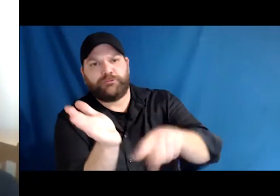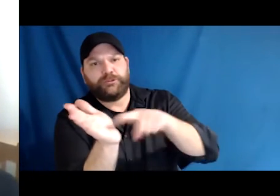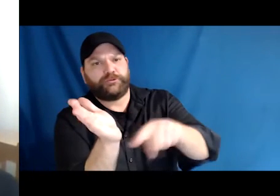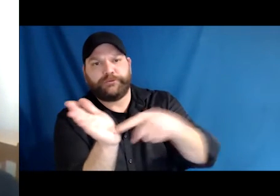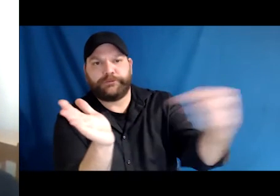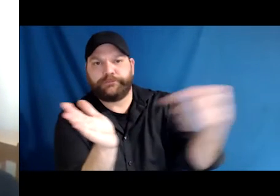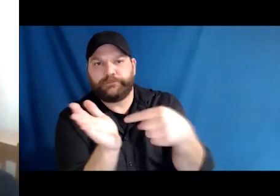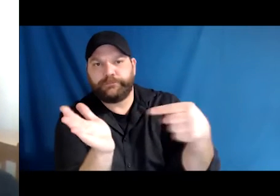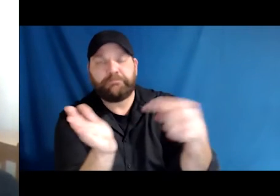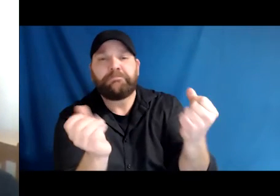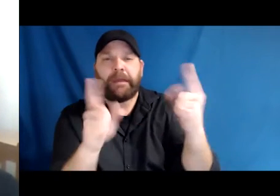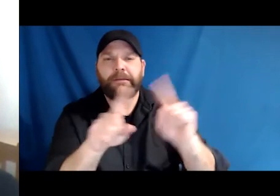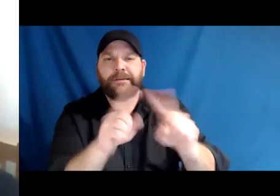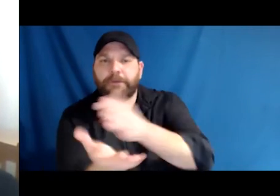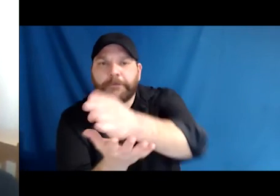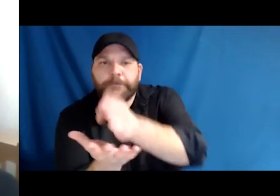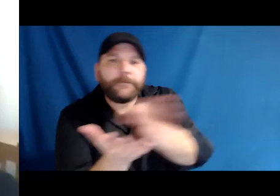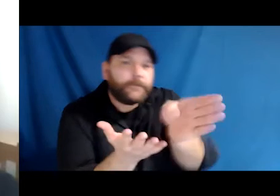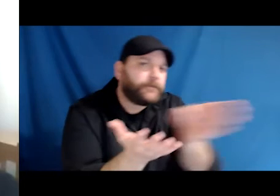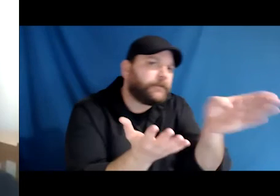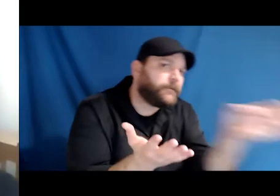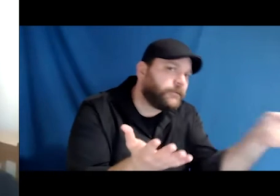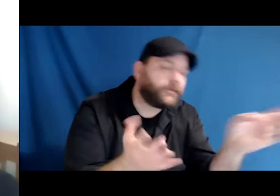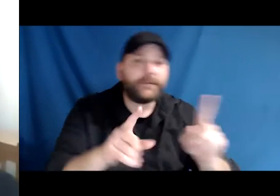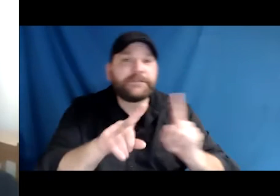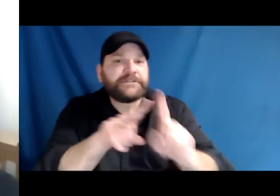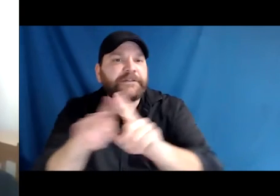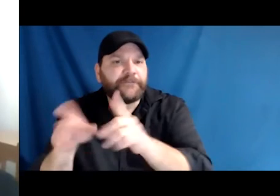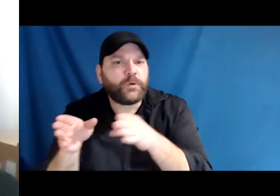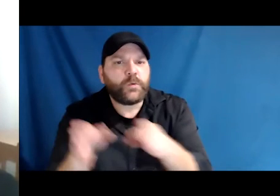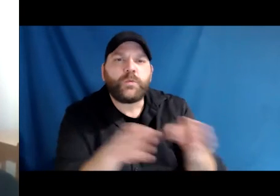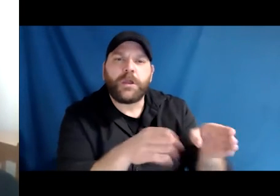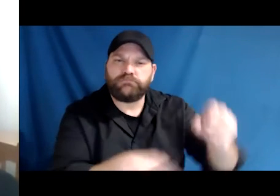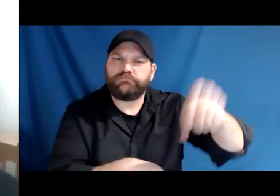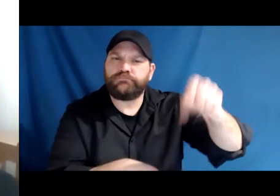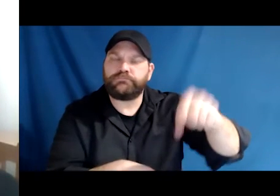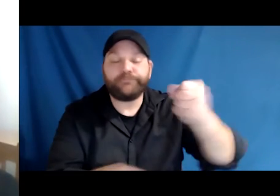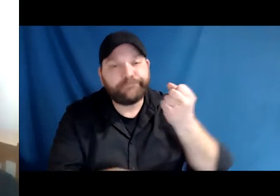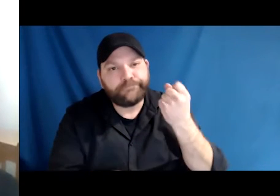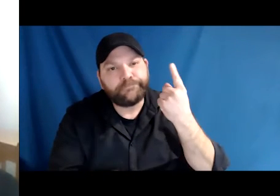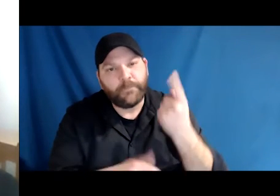But a lot of the time, you need to be in person to do that. You need to be able to access your special equipment,